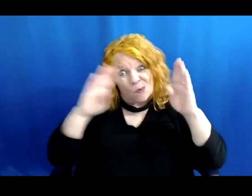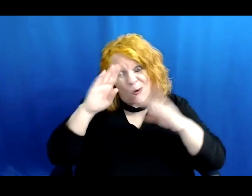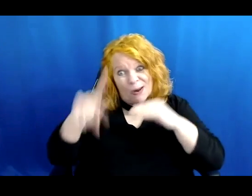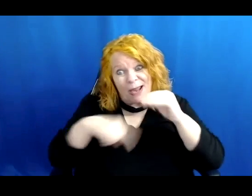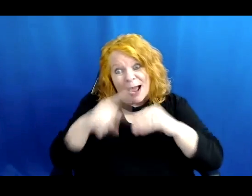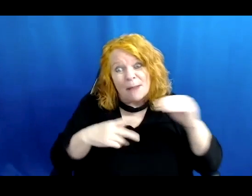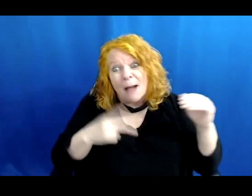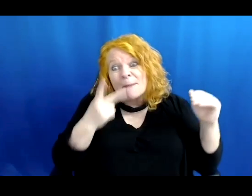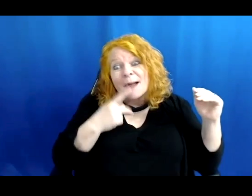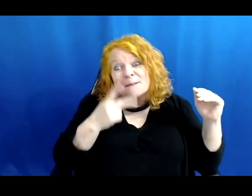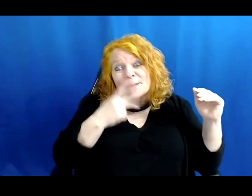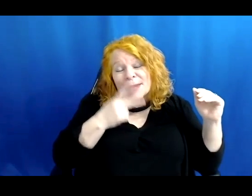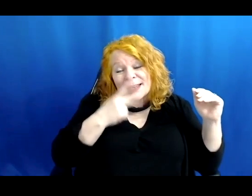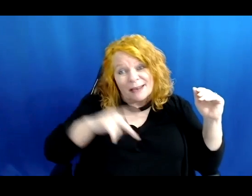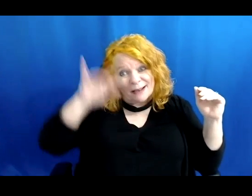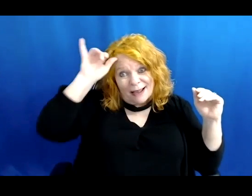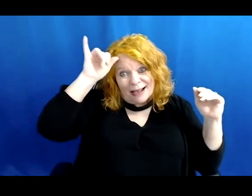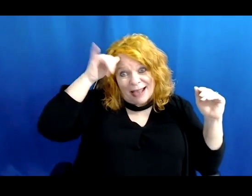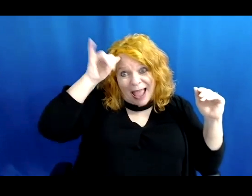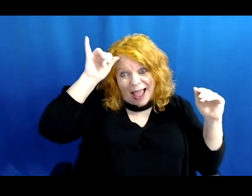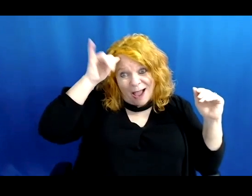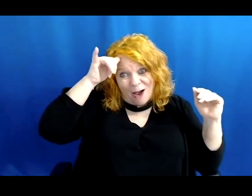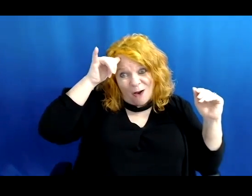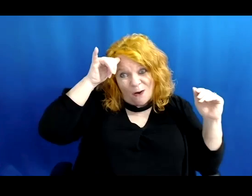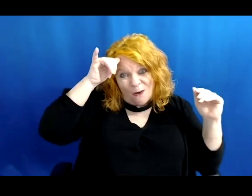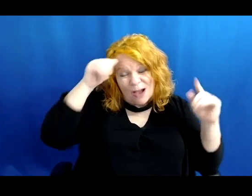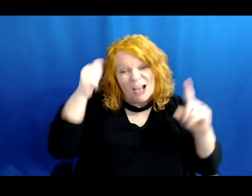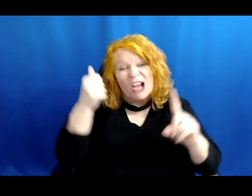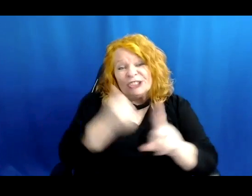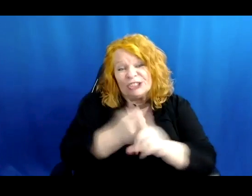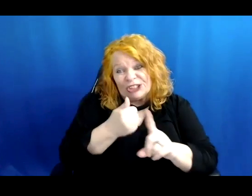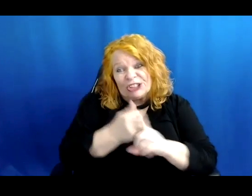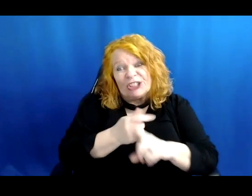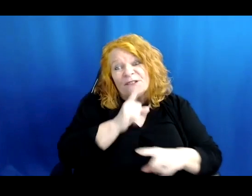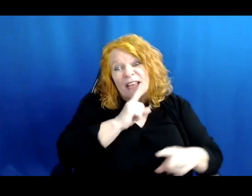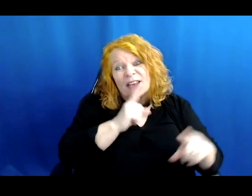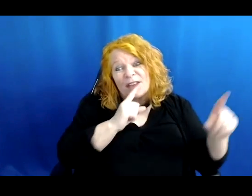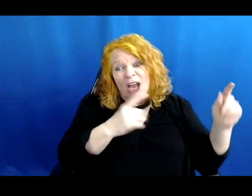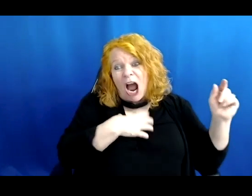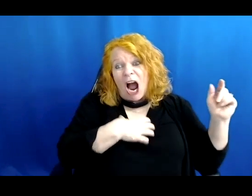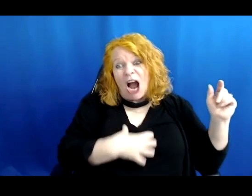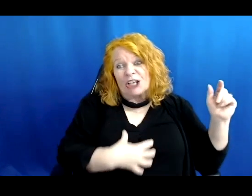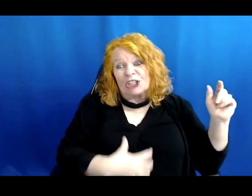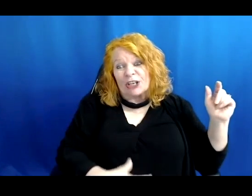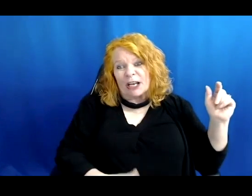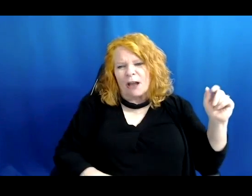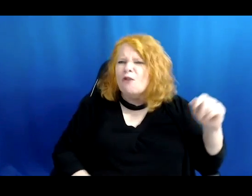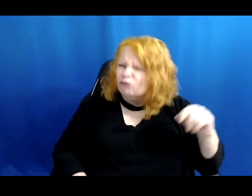Pink Cow because she's getting very, very hungry and very, very, grumpy.”